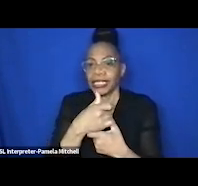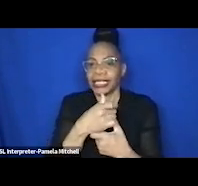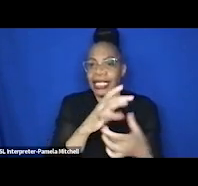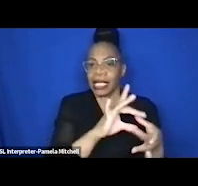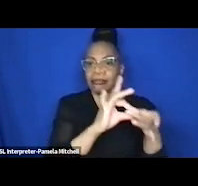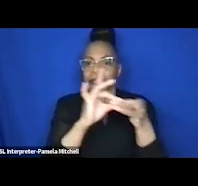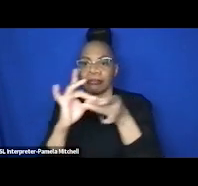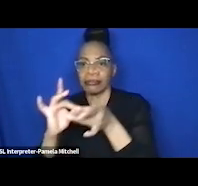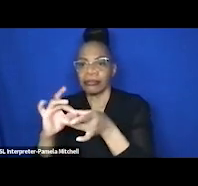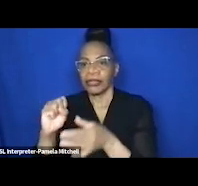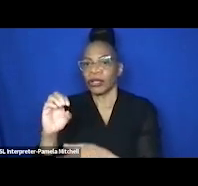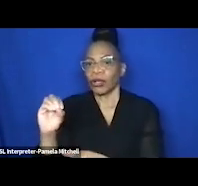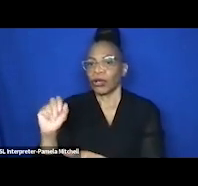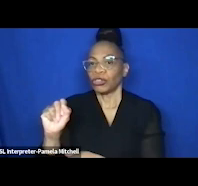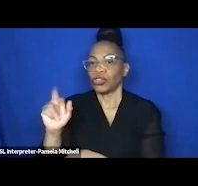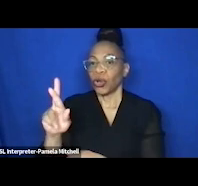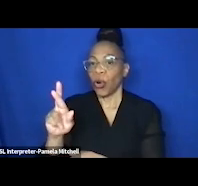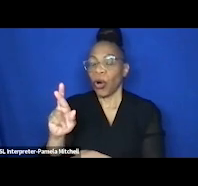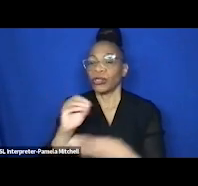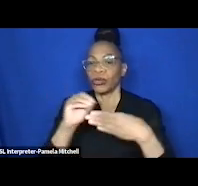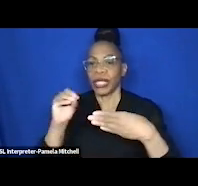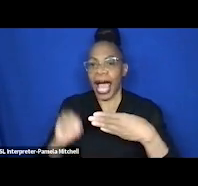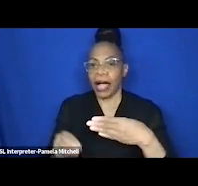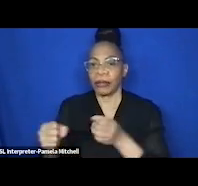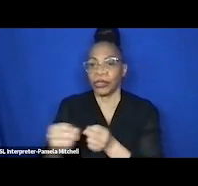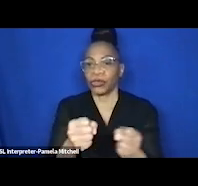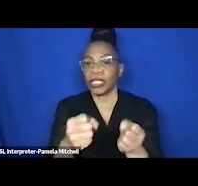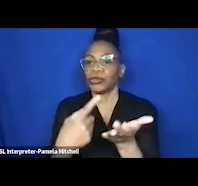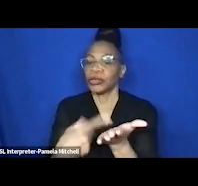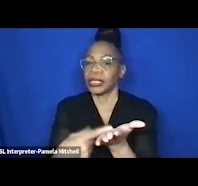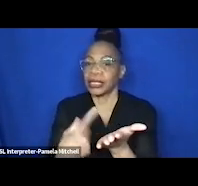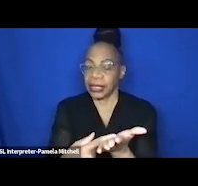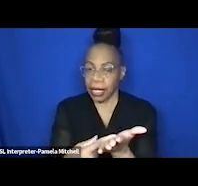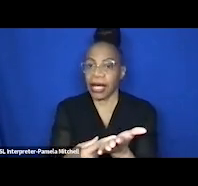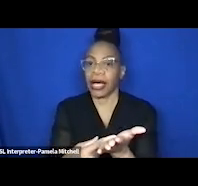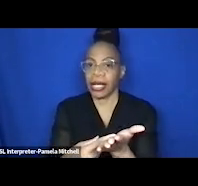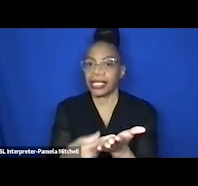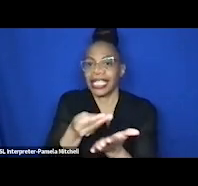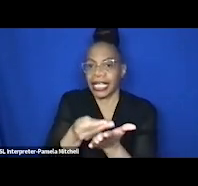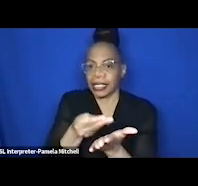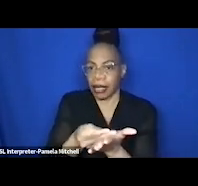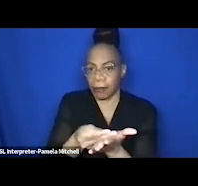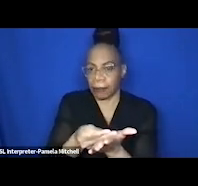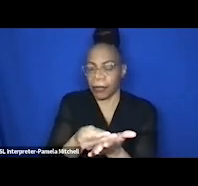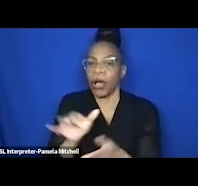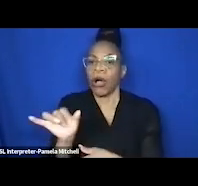to that outcome as a strategy to address income. Also, using data.